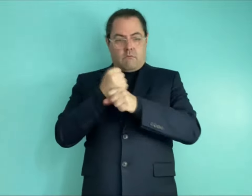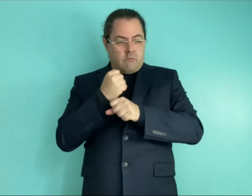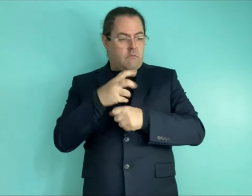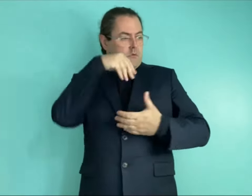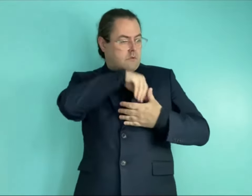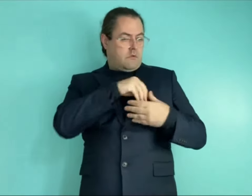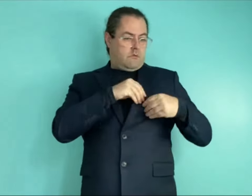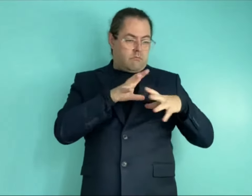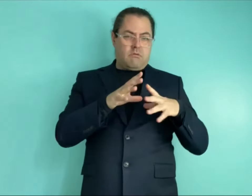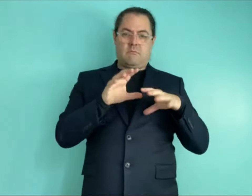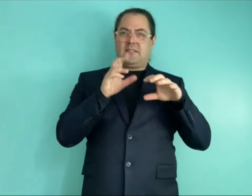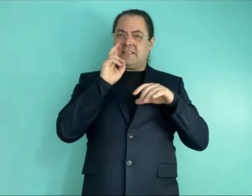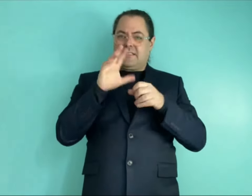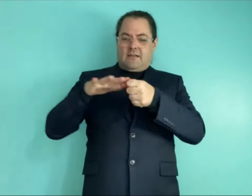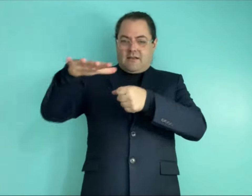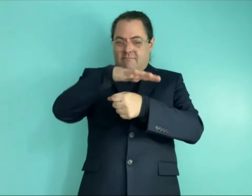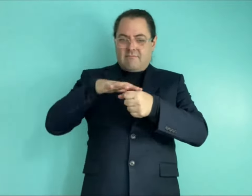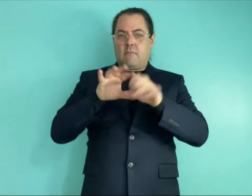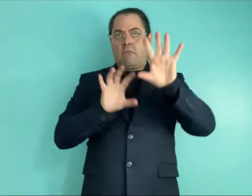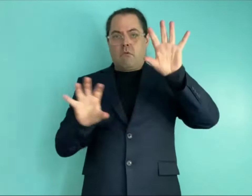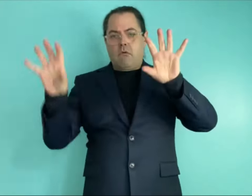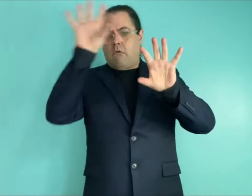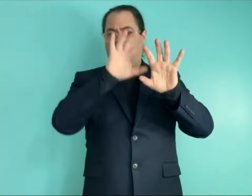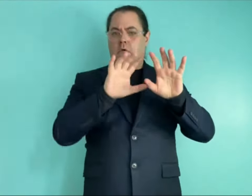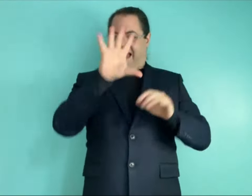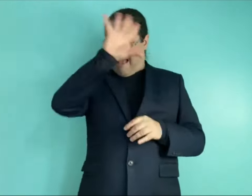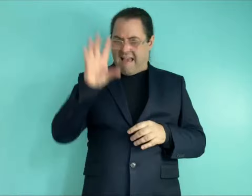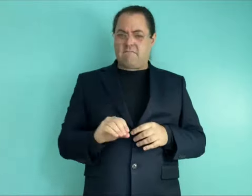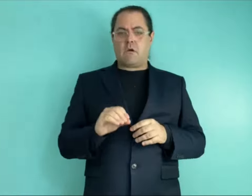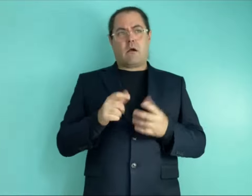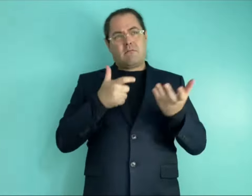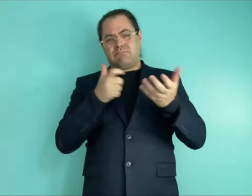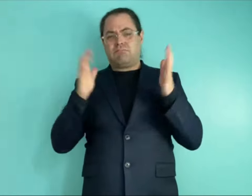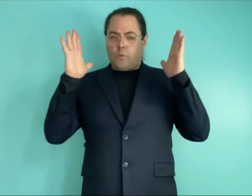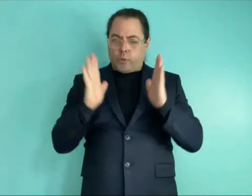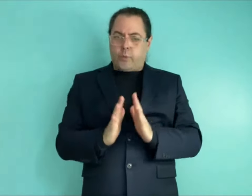only peace at national level but in the family as well. And you also recognizing that persons